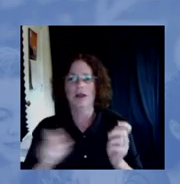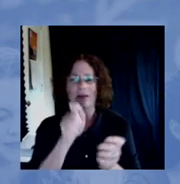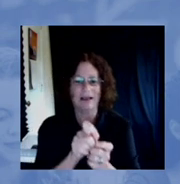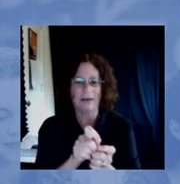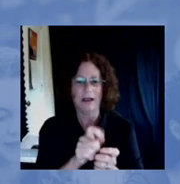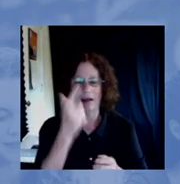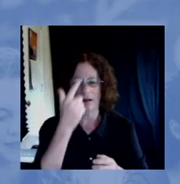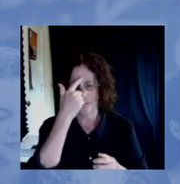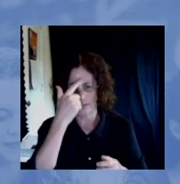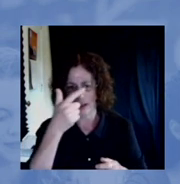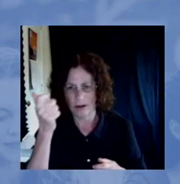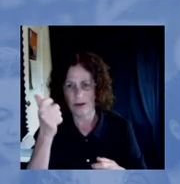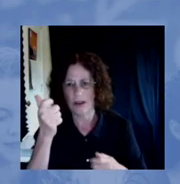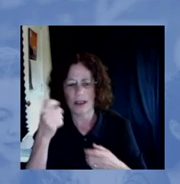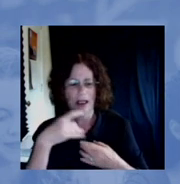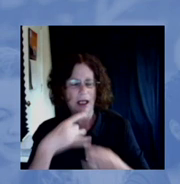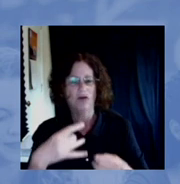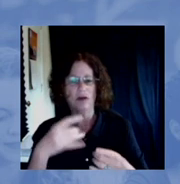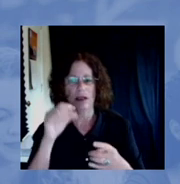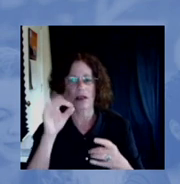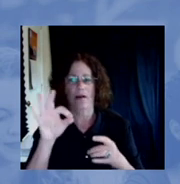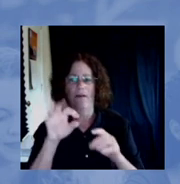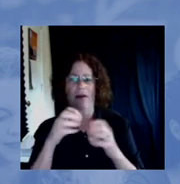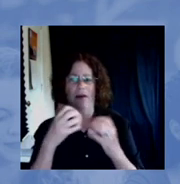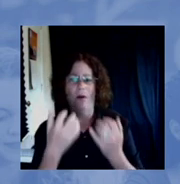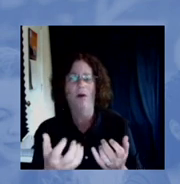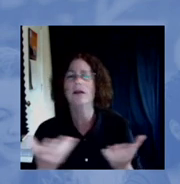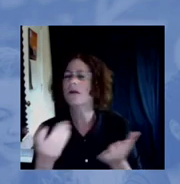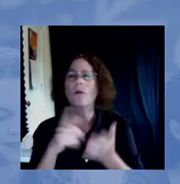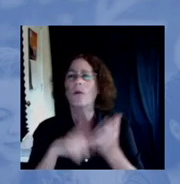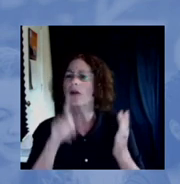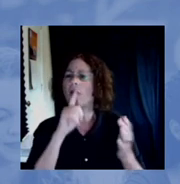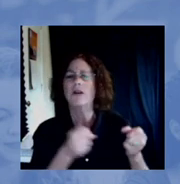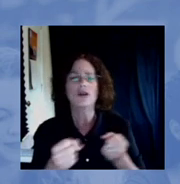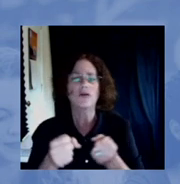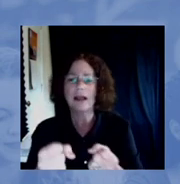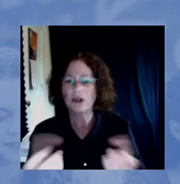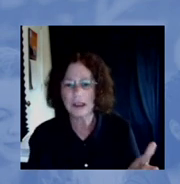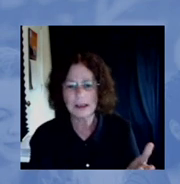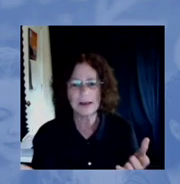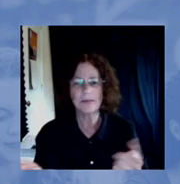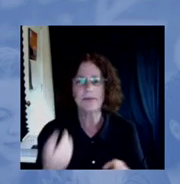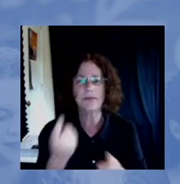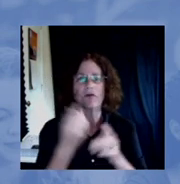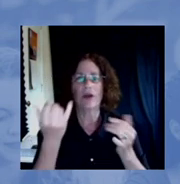OF THE VIEWING AUDIENCE IS WHAT ARE THE STRATEGIES. LOOK, RIGHT NOW, ONE OF THE SILVER LININGS